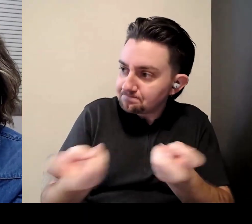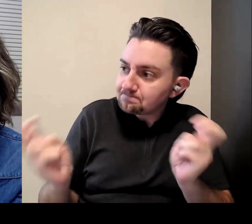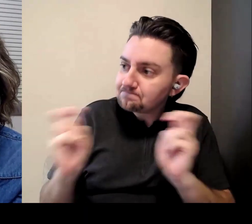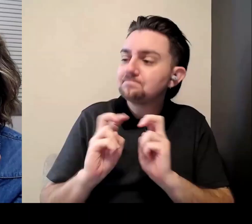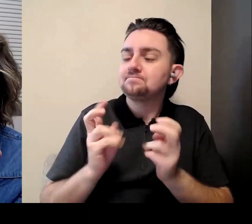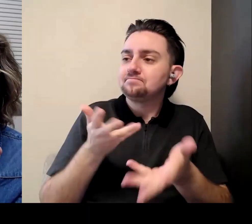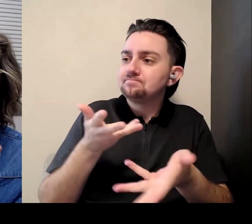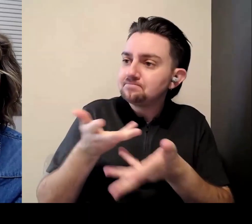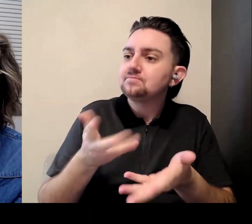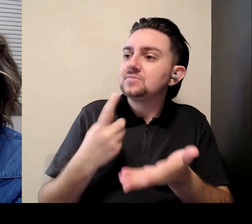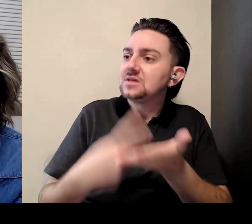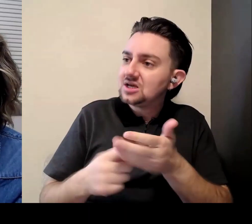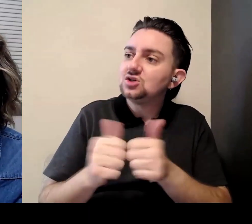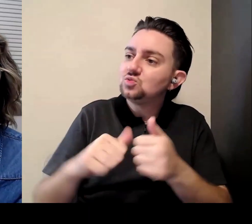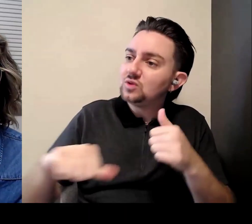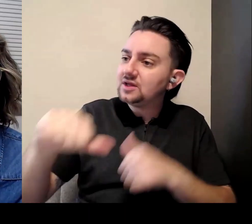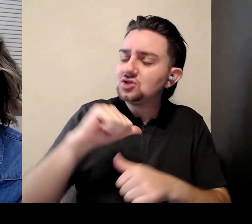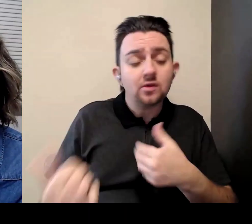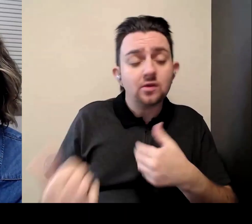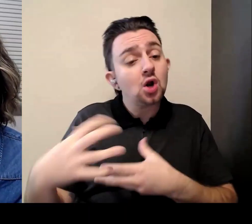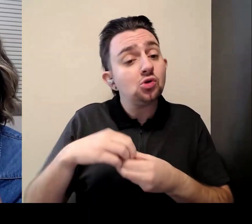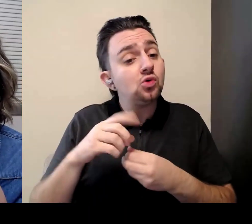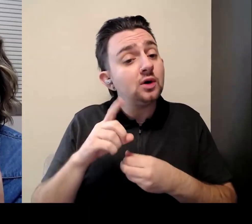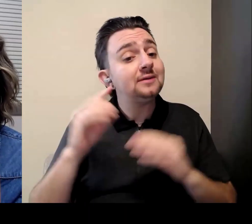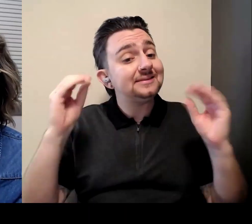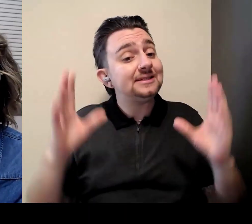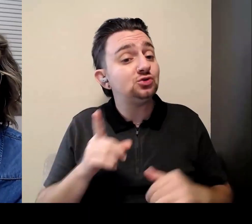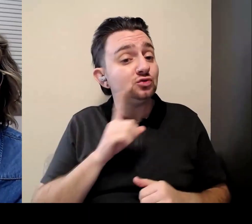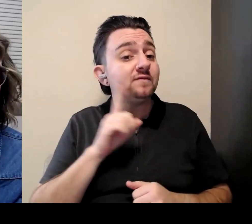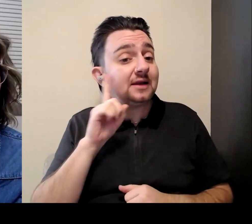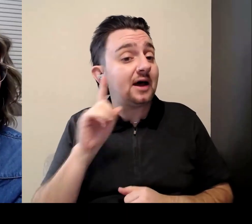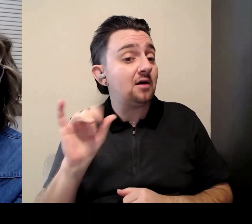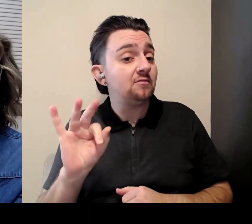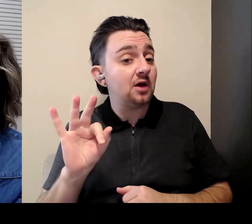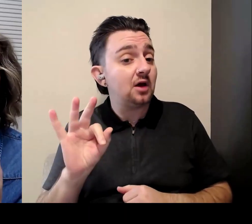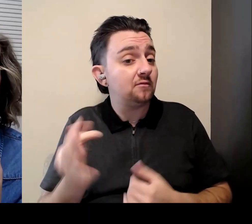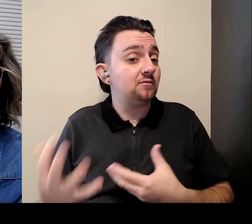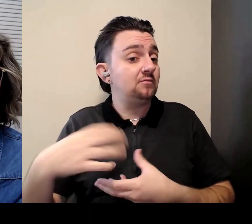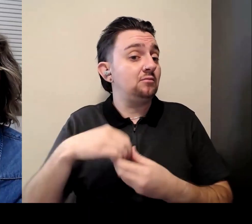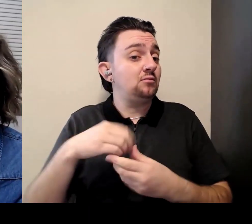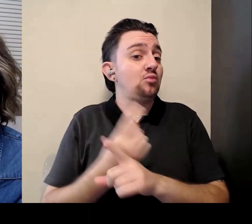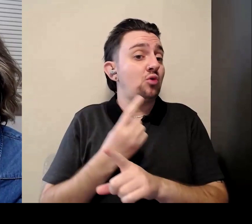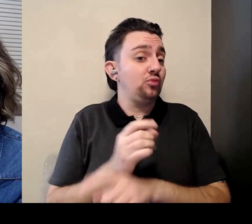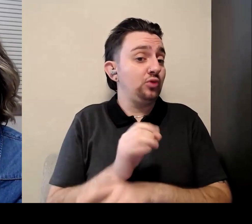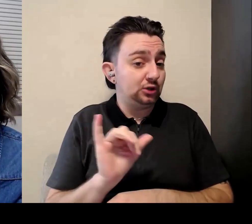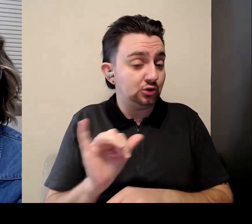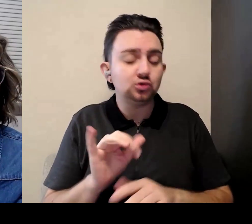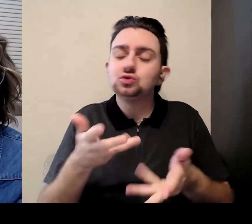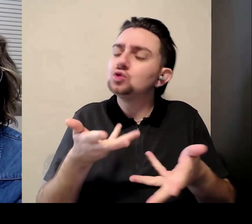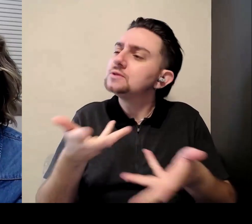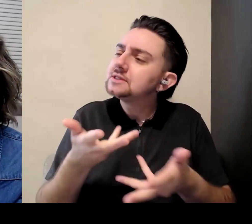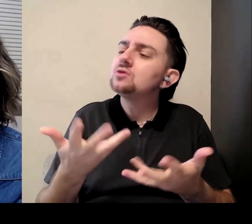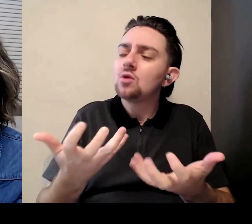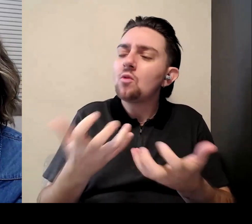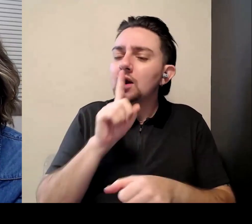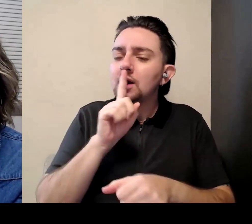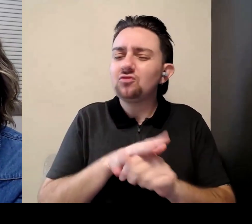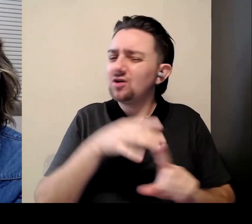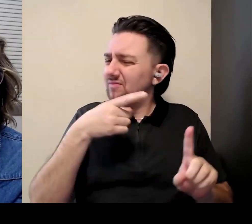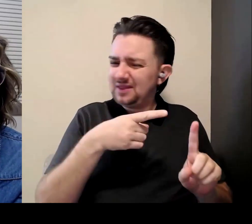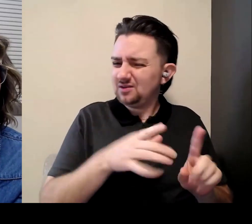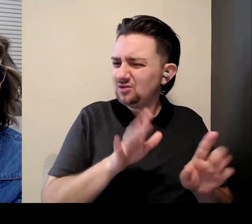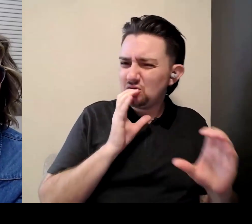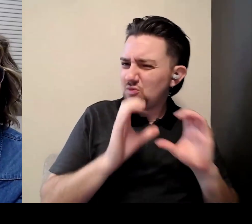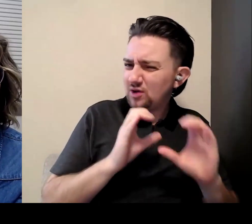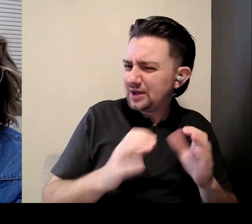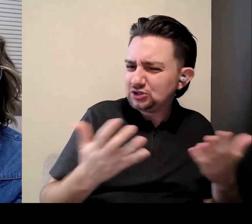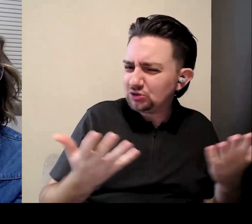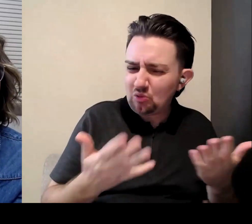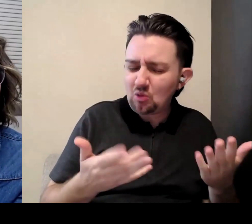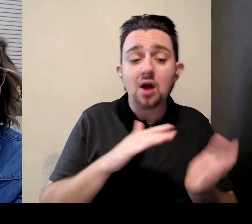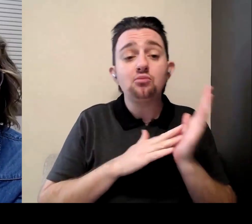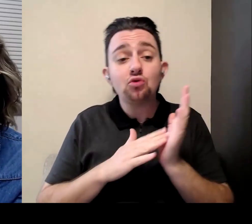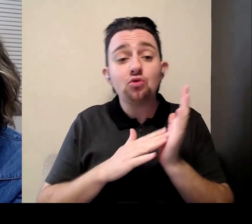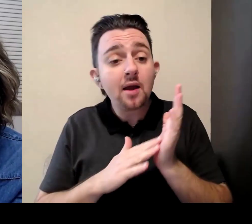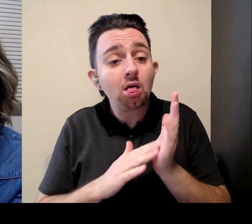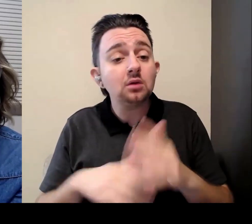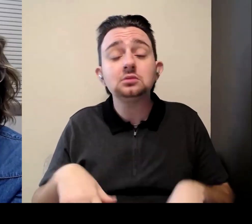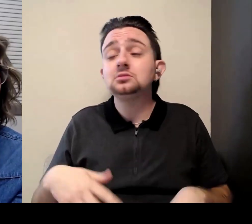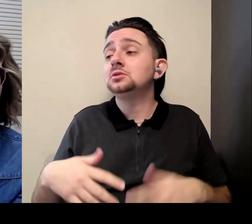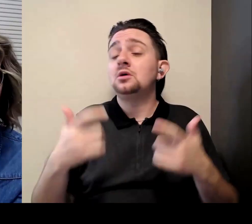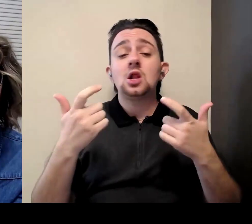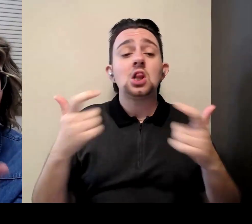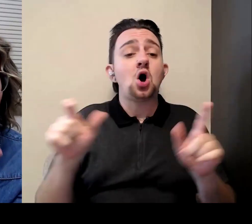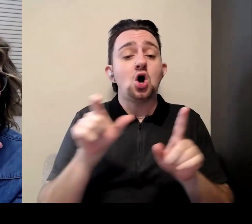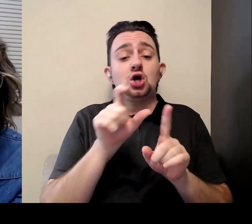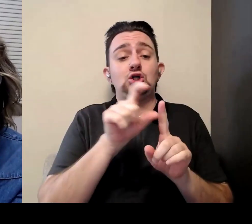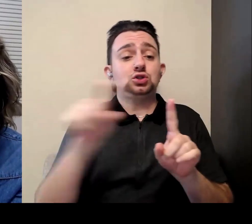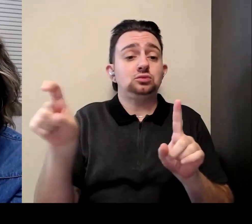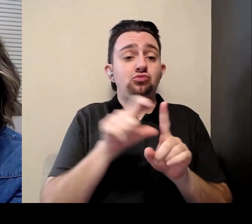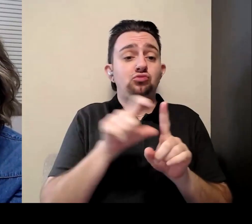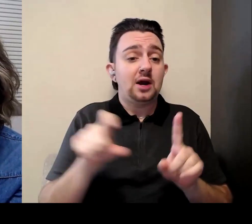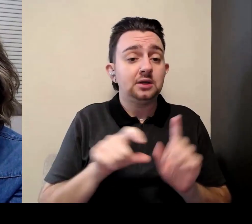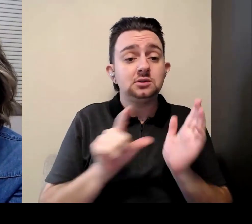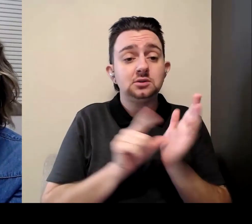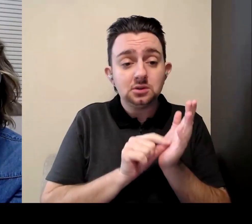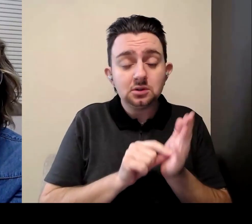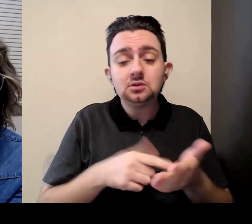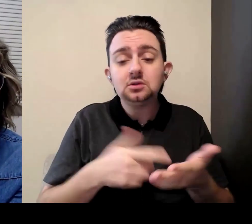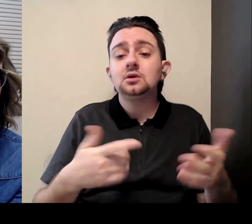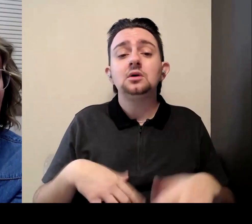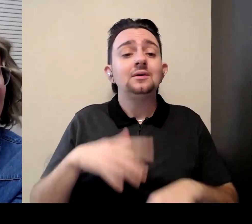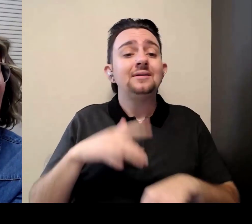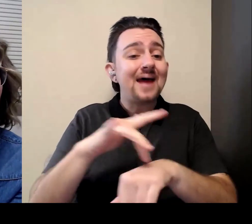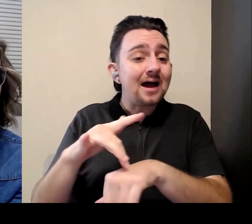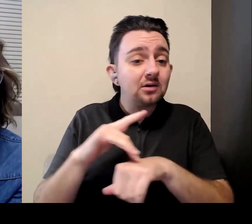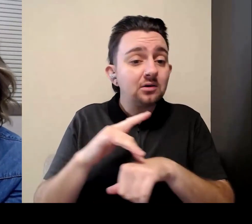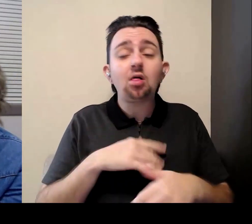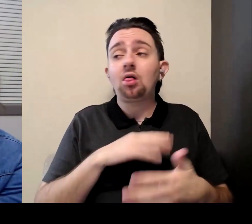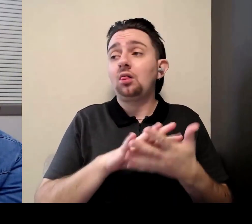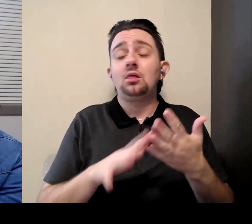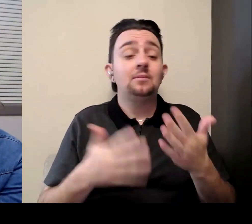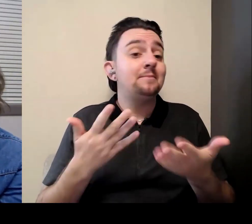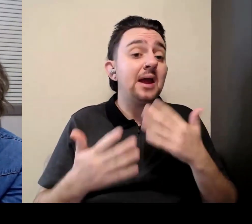So the first thing we need to do is confirm the learning media, whether that student's a Braille user, if they're accessing large print, maybe they're using tactile symbols or a combination of those things, maybe they're really depending on auditory input.